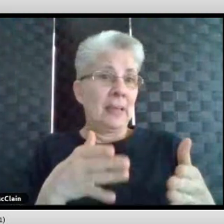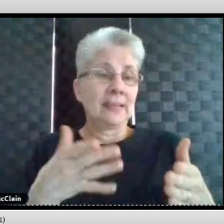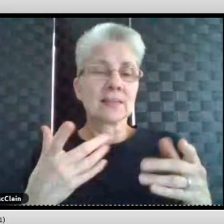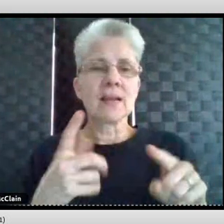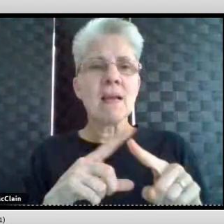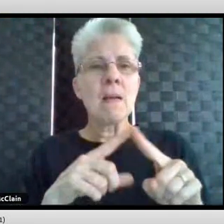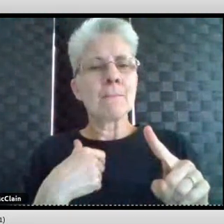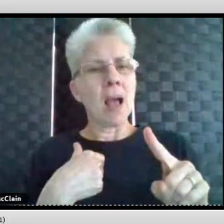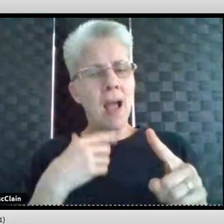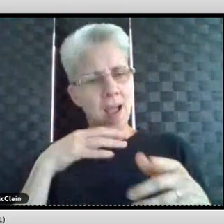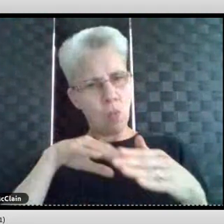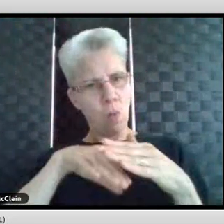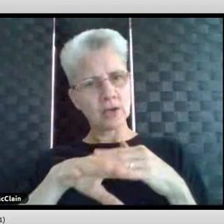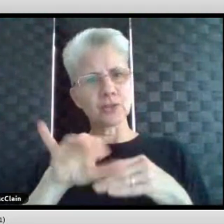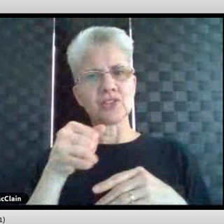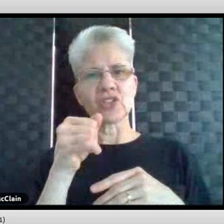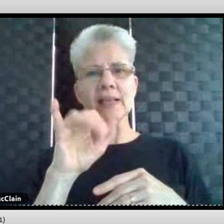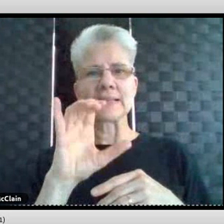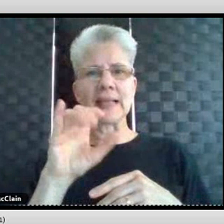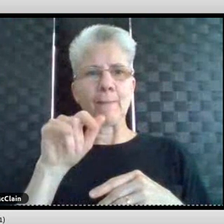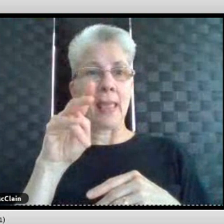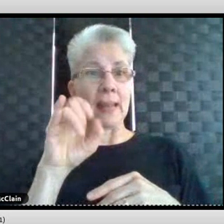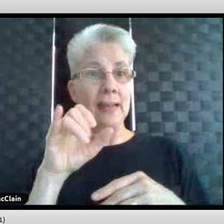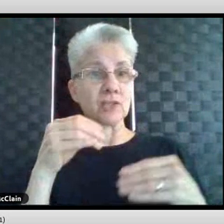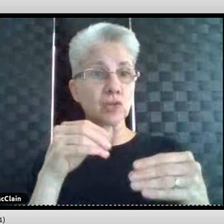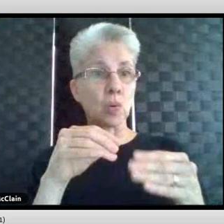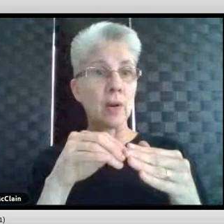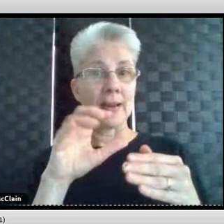but I walked into a JCPenney store here in Ocala